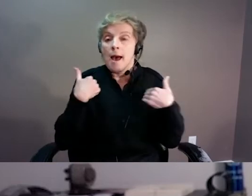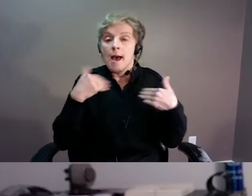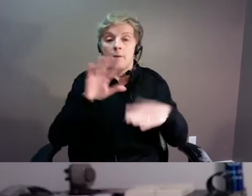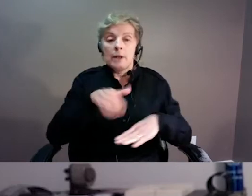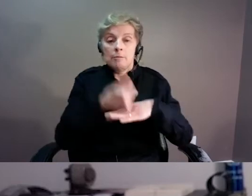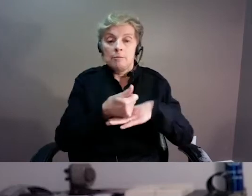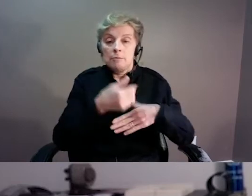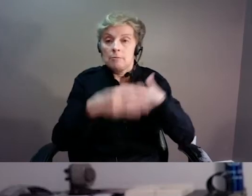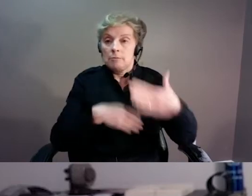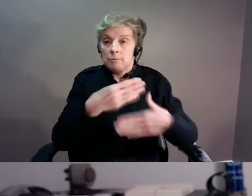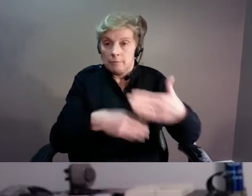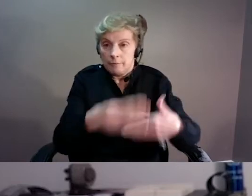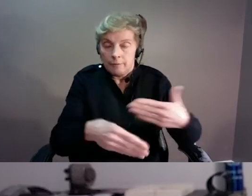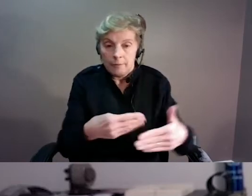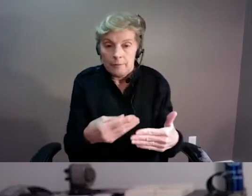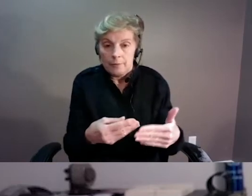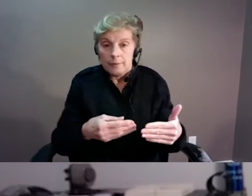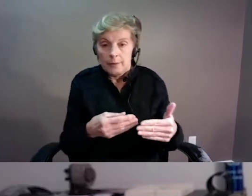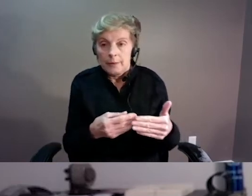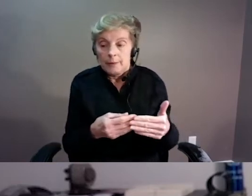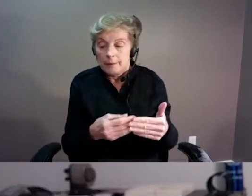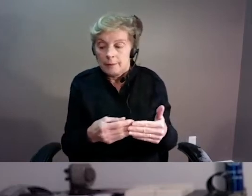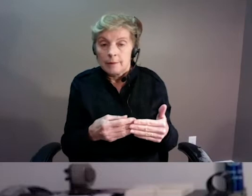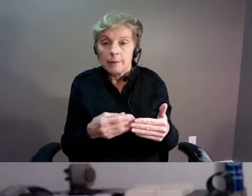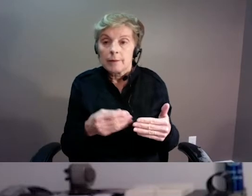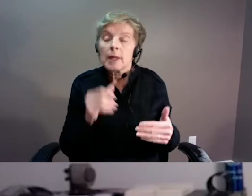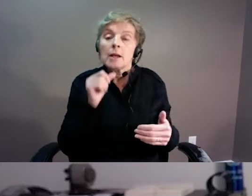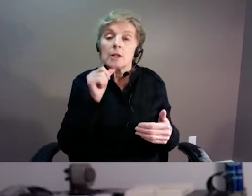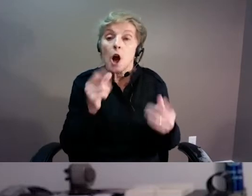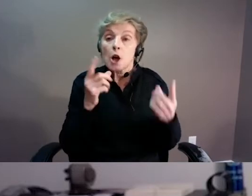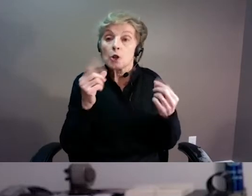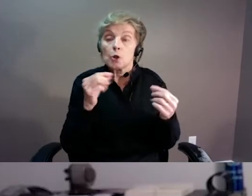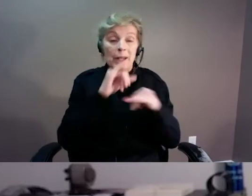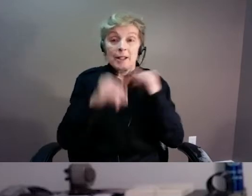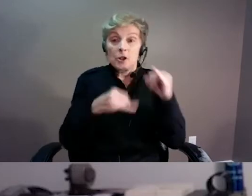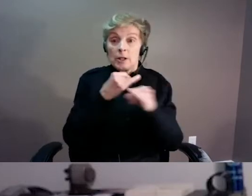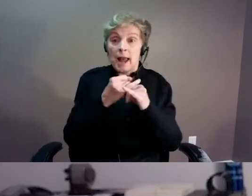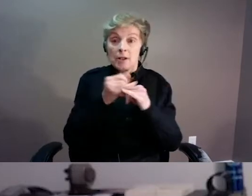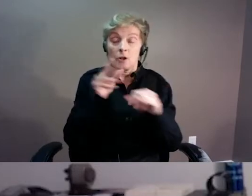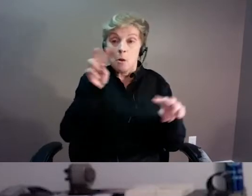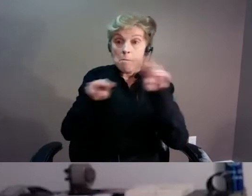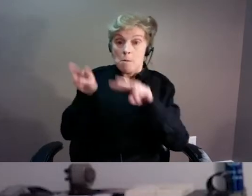not to do international monitoring, but it talks about domestic monitoring,